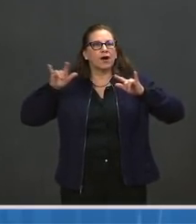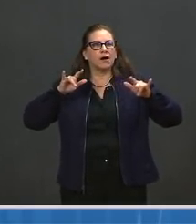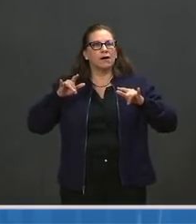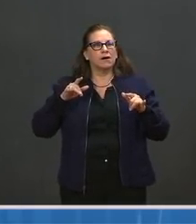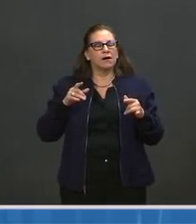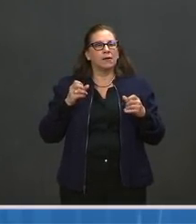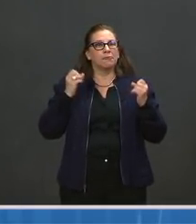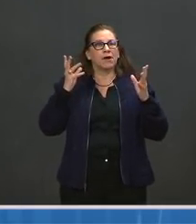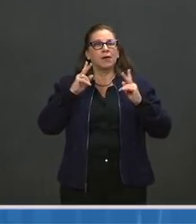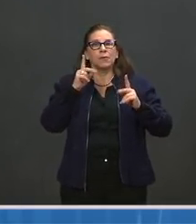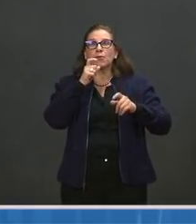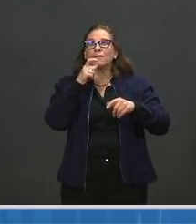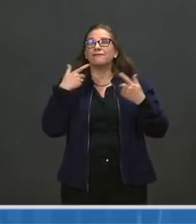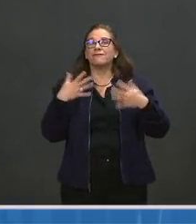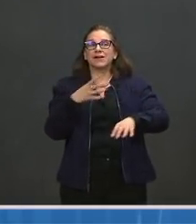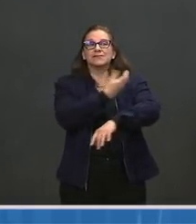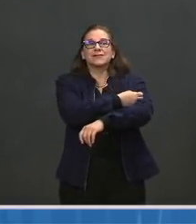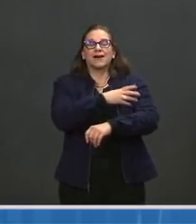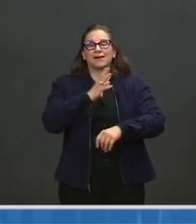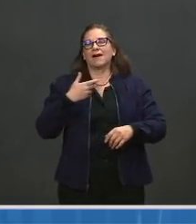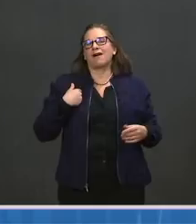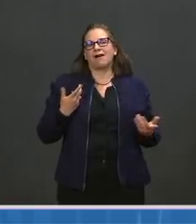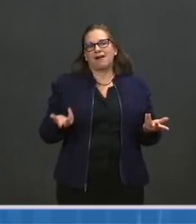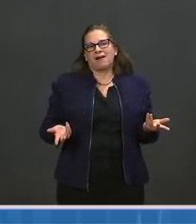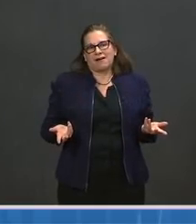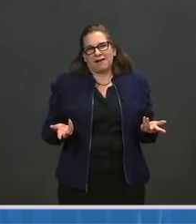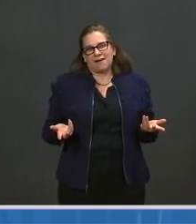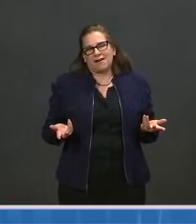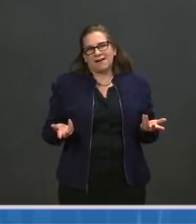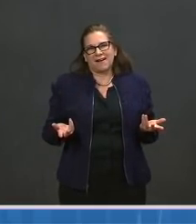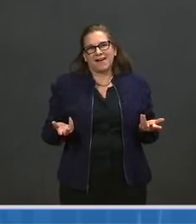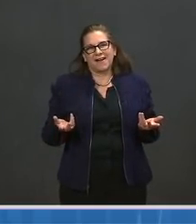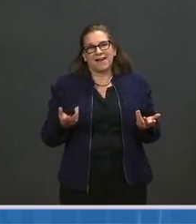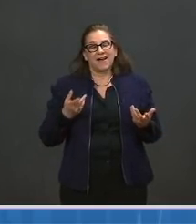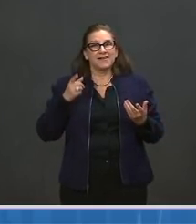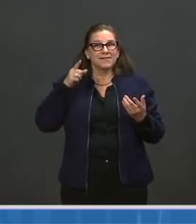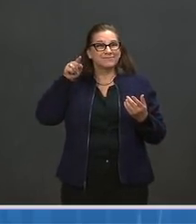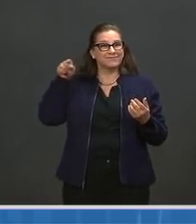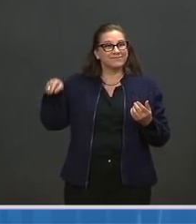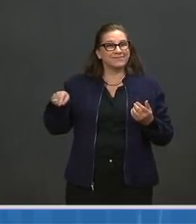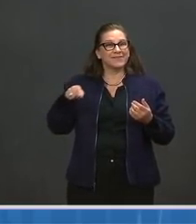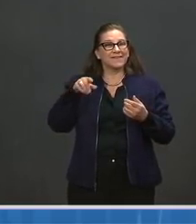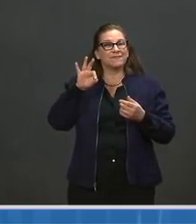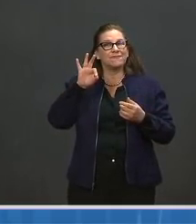it didn't look like a whole bunch of vaccinated people, but I could be wrong. But maybe you want to address that one.